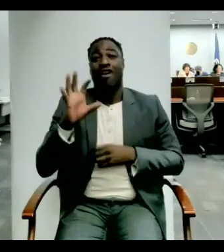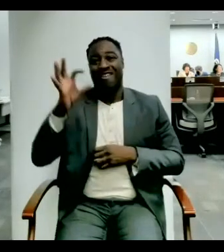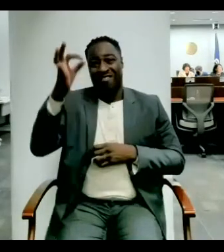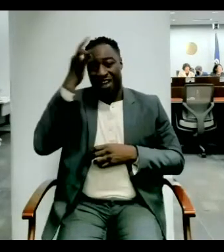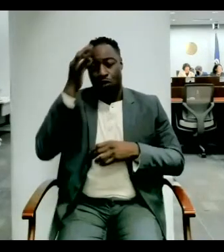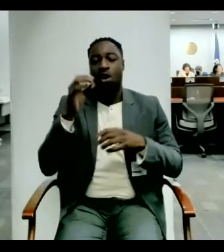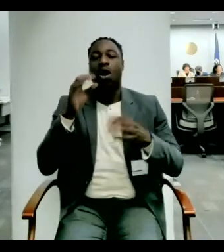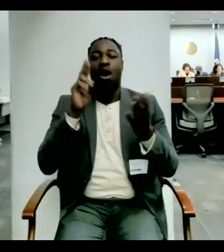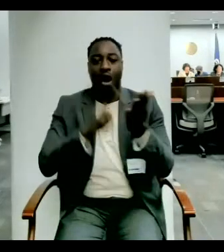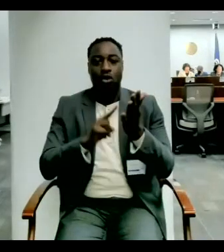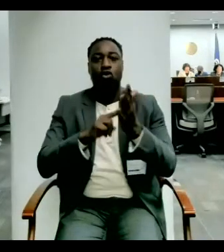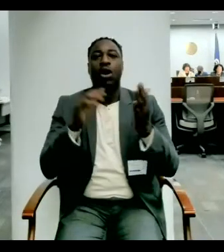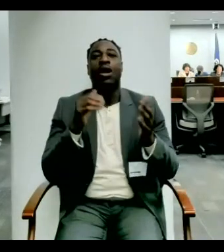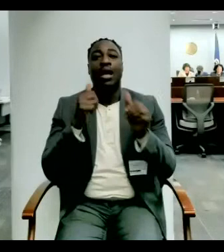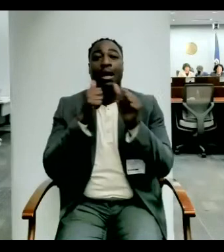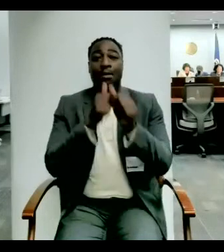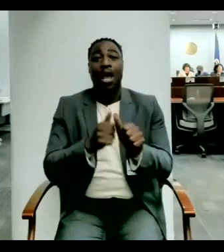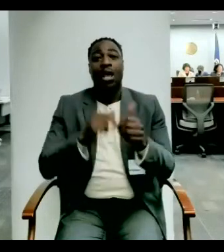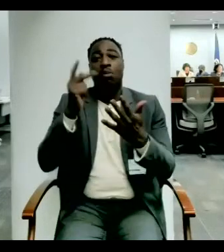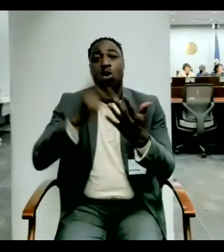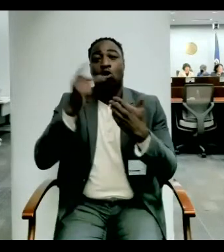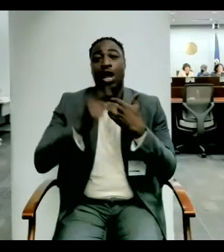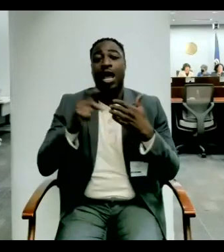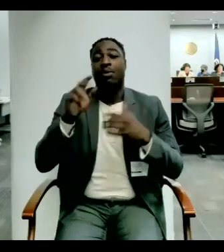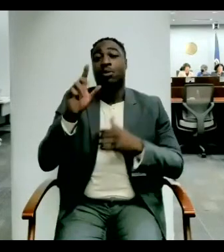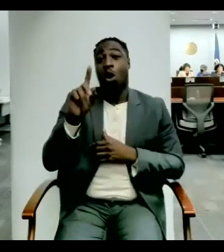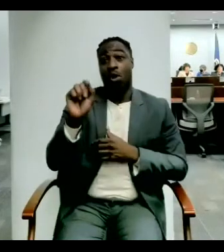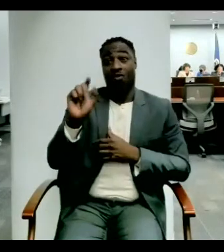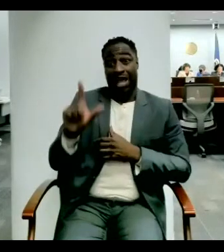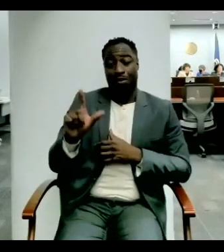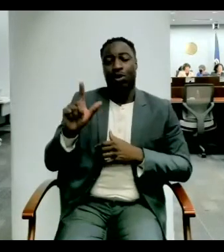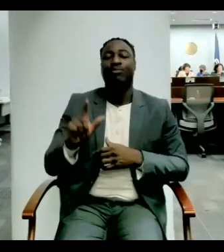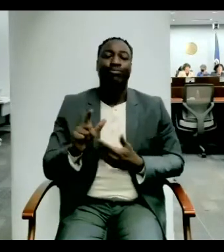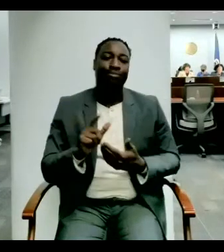Compliance programs at the Department of Labor. She knows our work well, welcome.